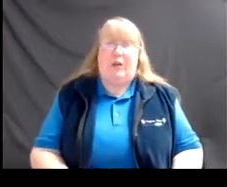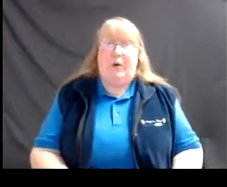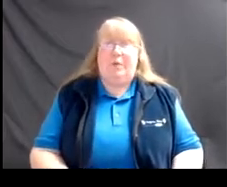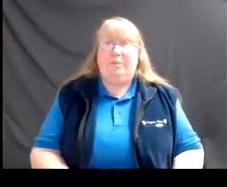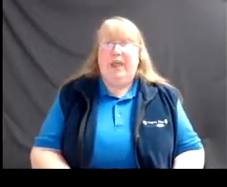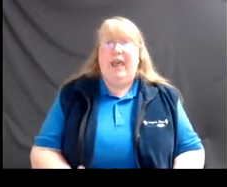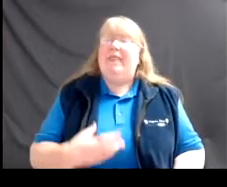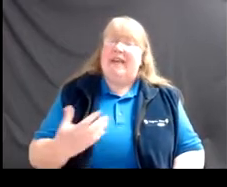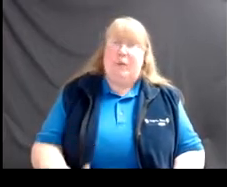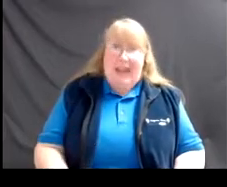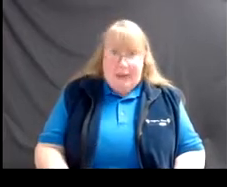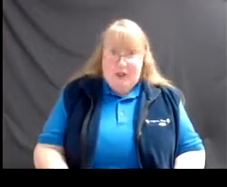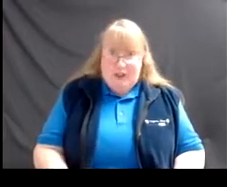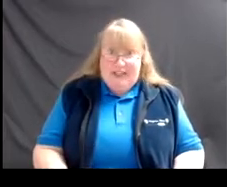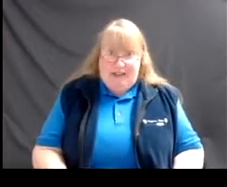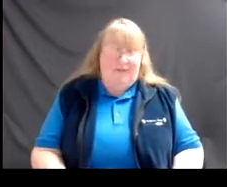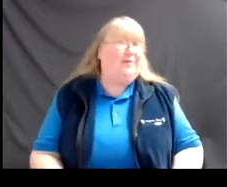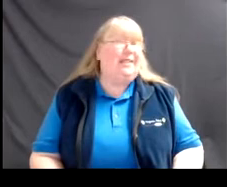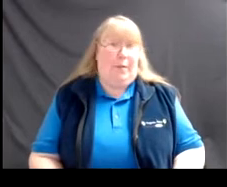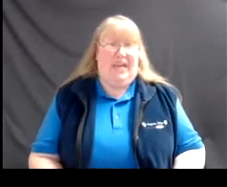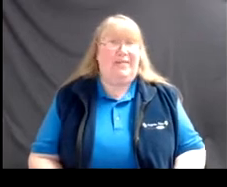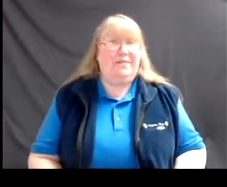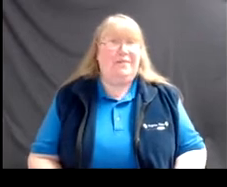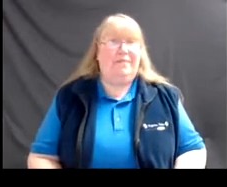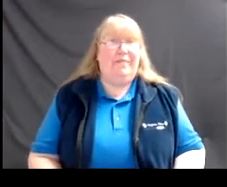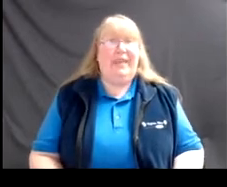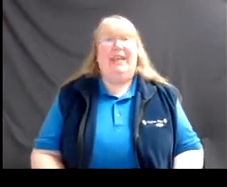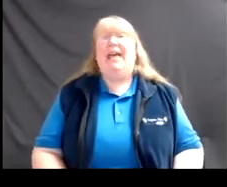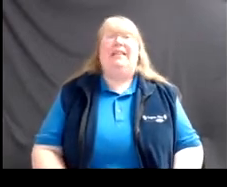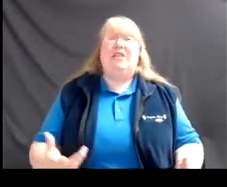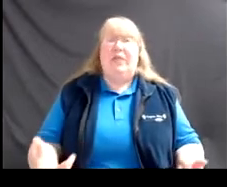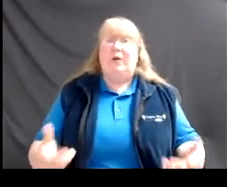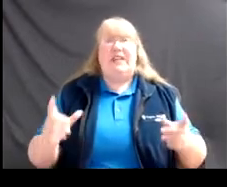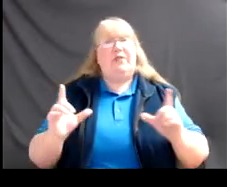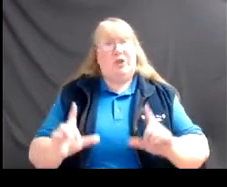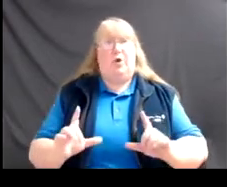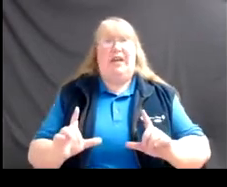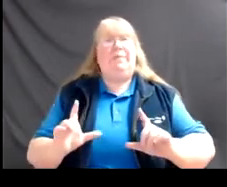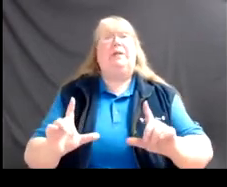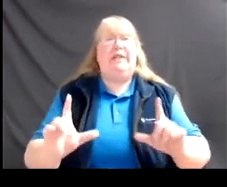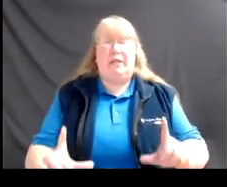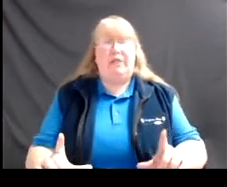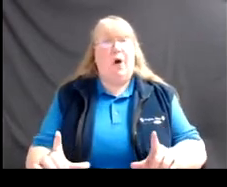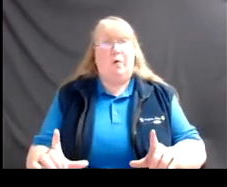you. That's where captioned telephones come in. These phones have a screen built into the phone